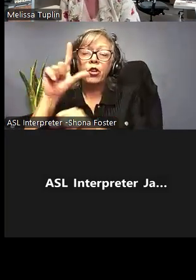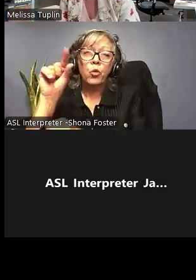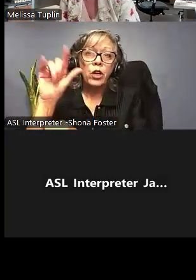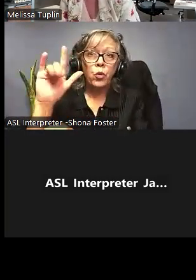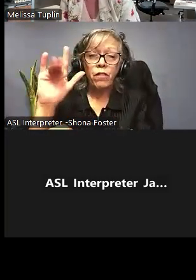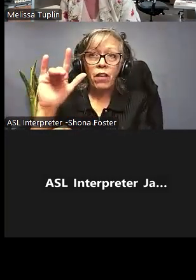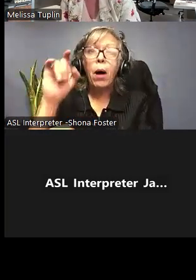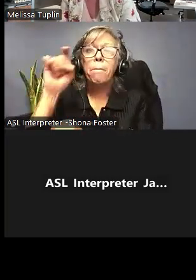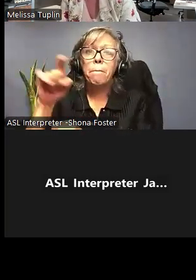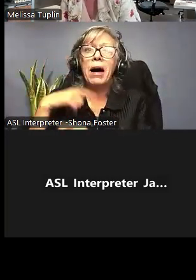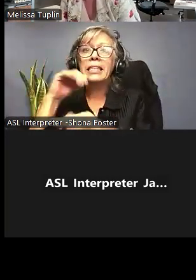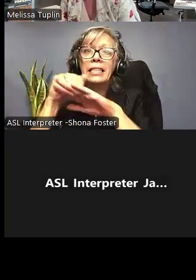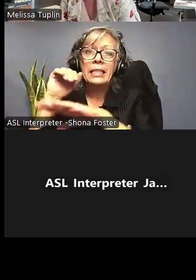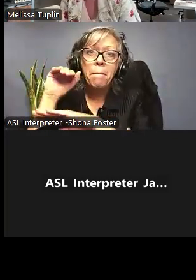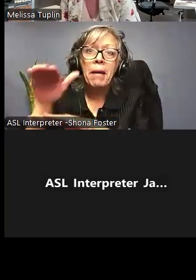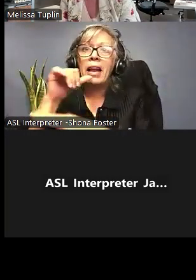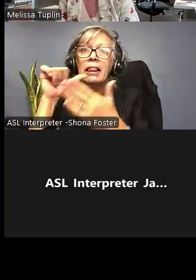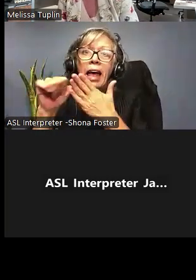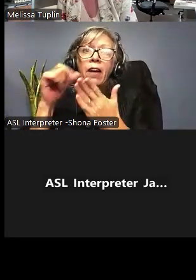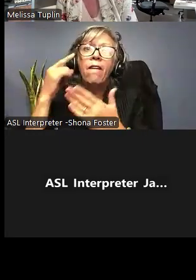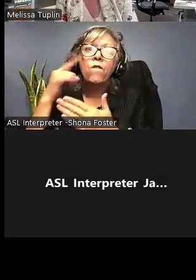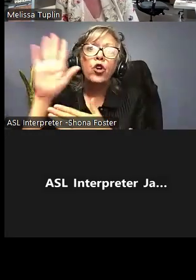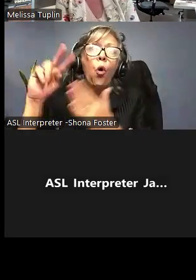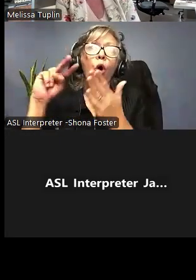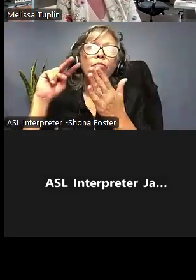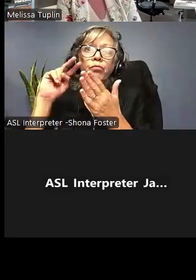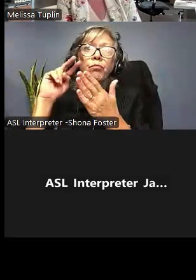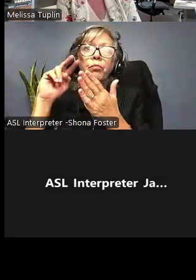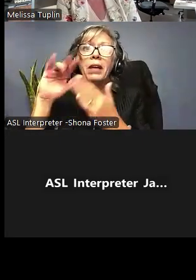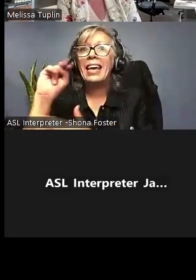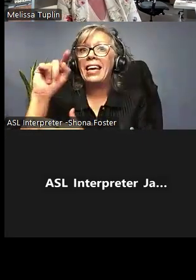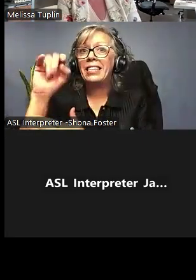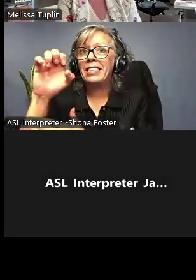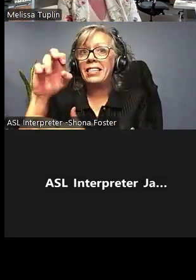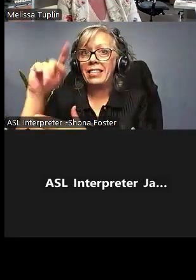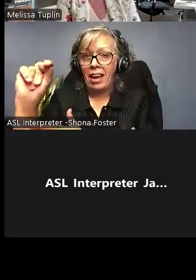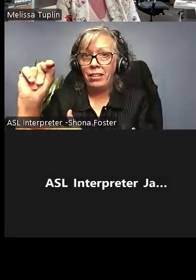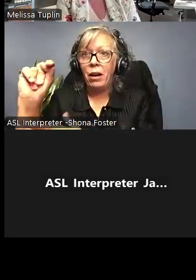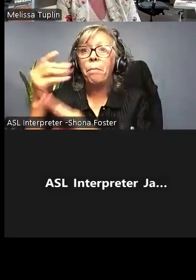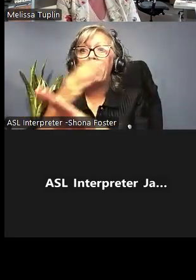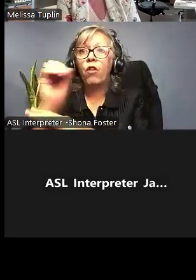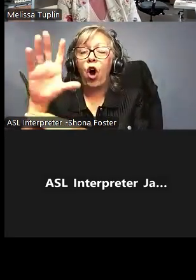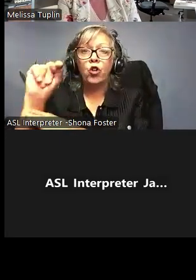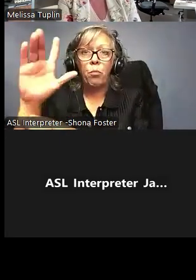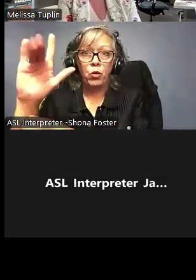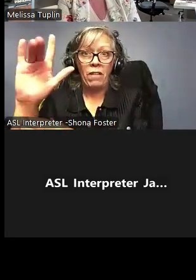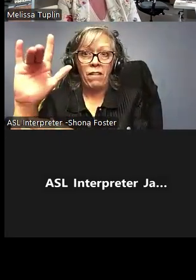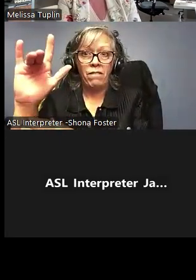this program by October 1st. You can find this by opening the online grant platform and selecting